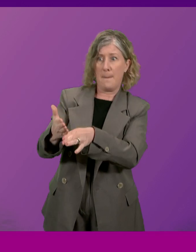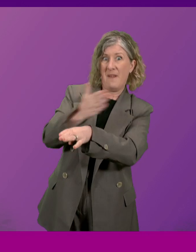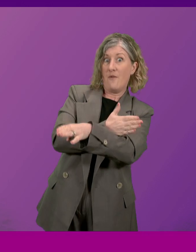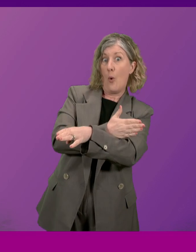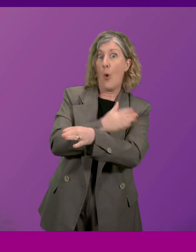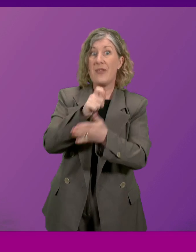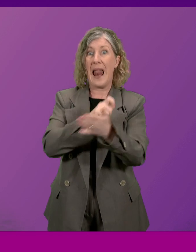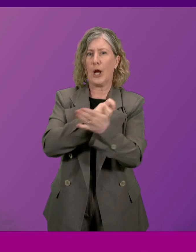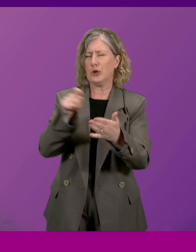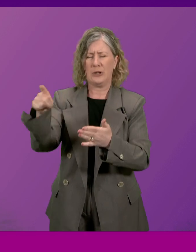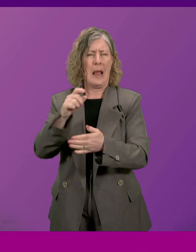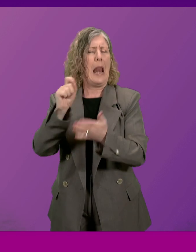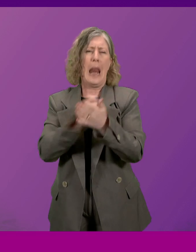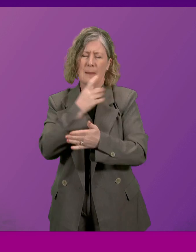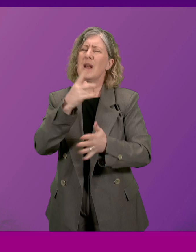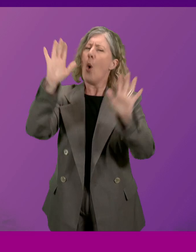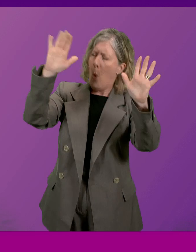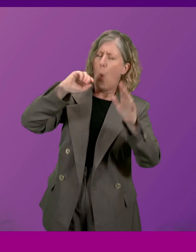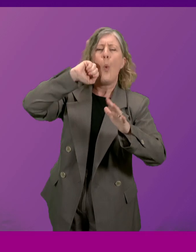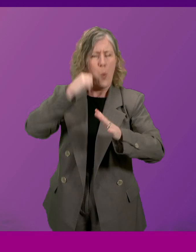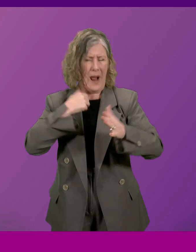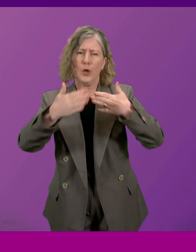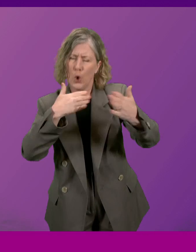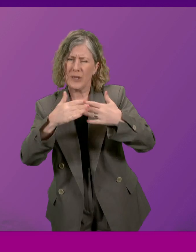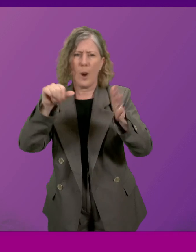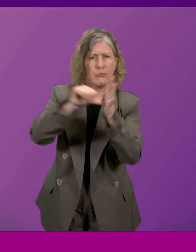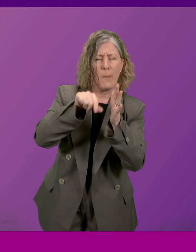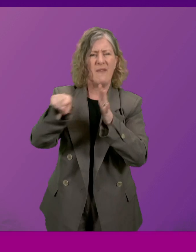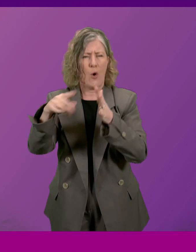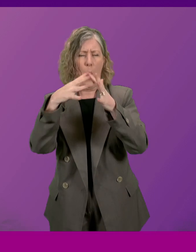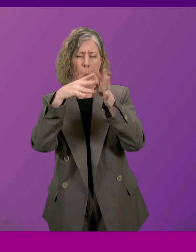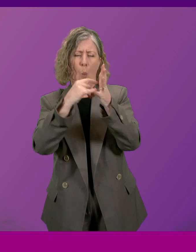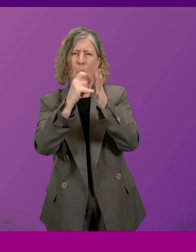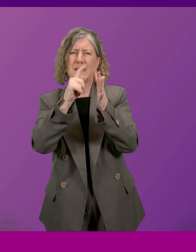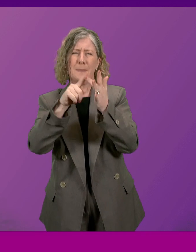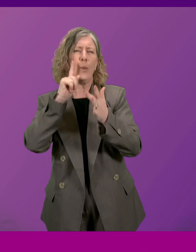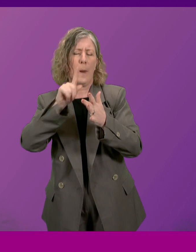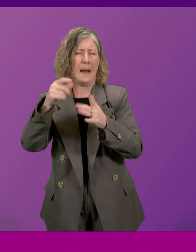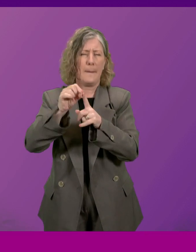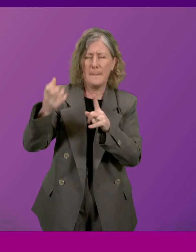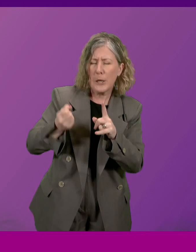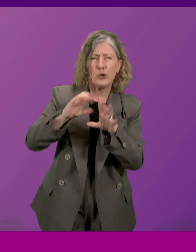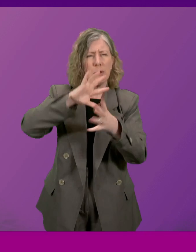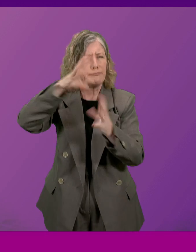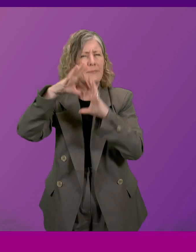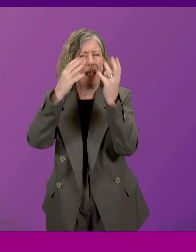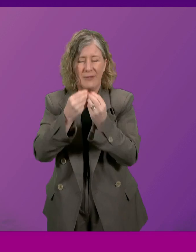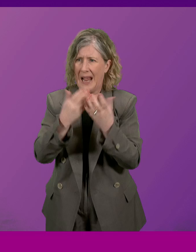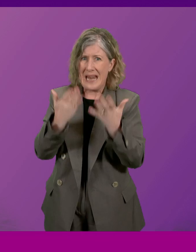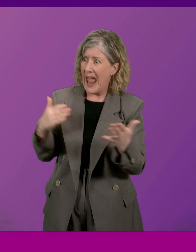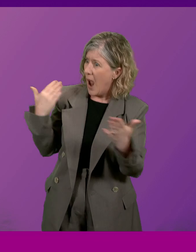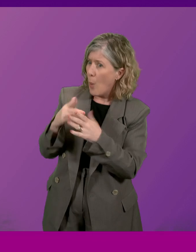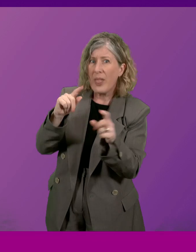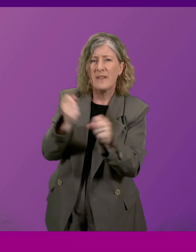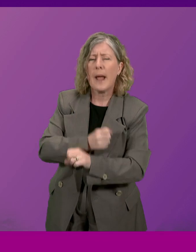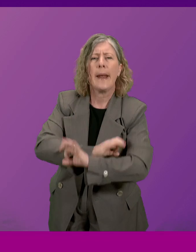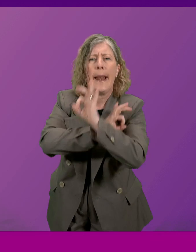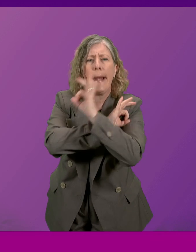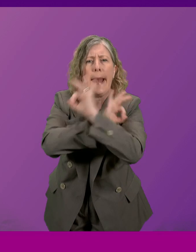big, bold action on the WASPI women, but it has delivered absolutely nothing whatsoever.